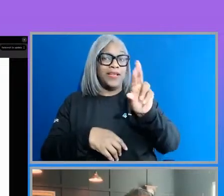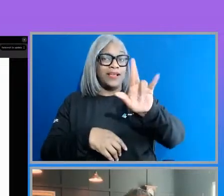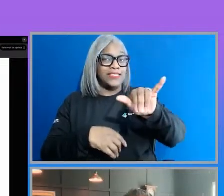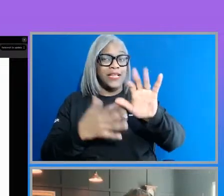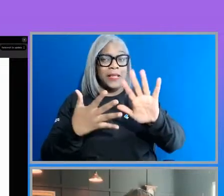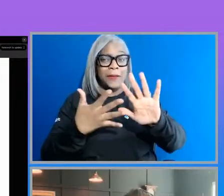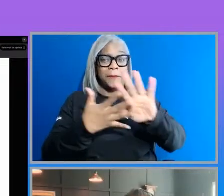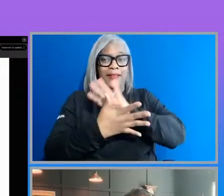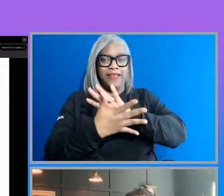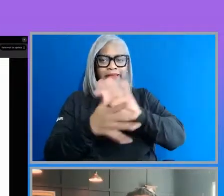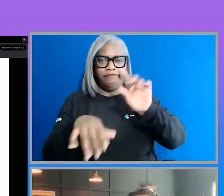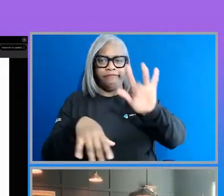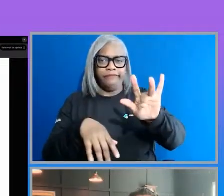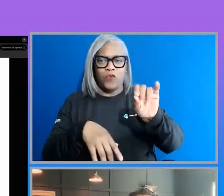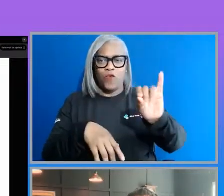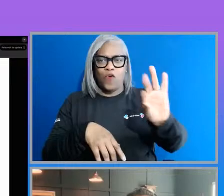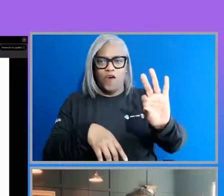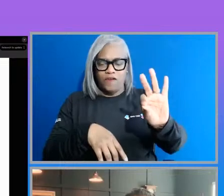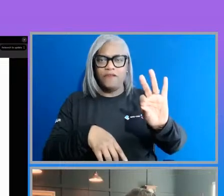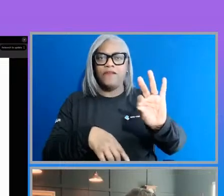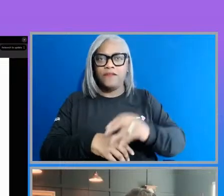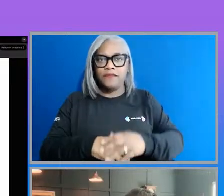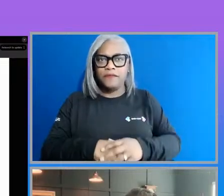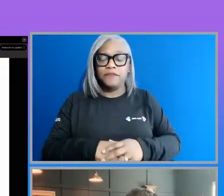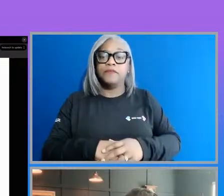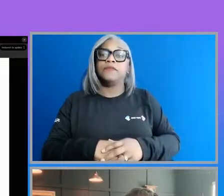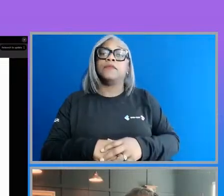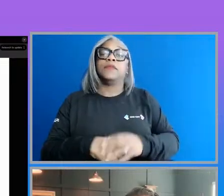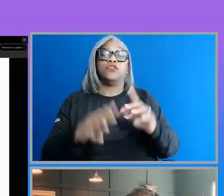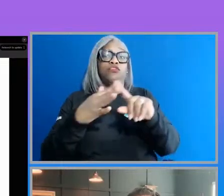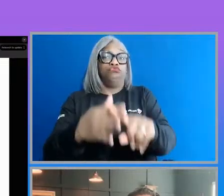off the luminosity blend mode in Figma. From left to right, we